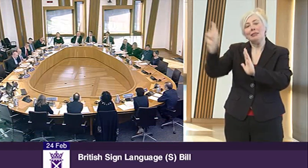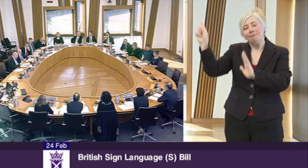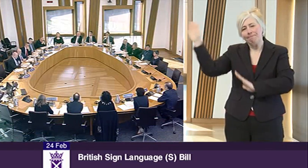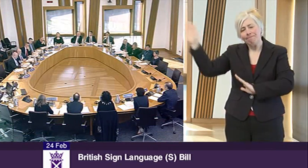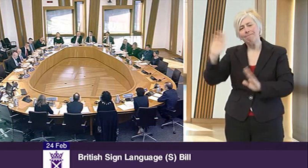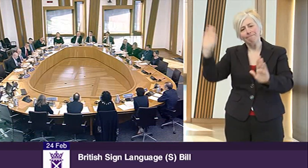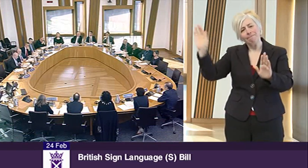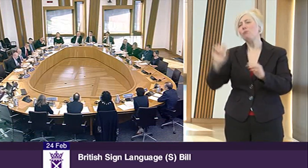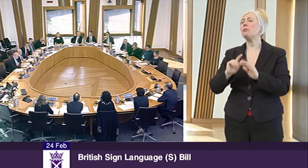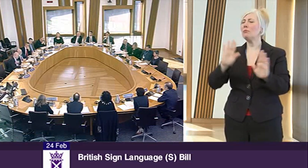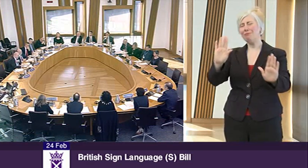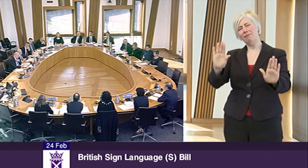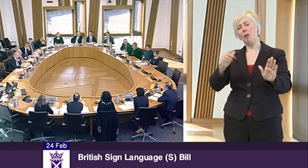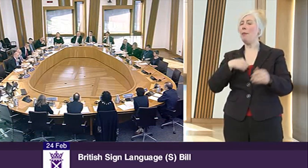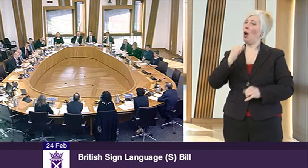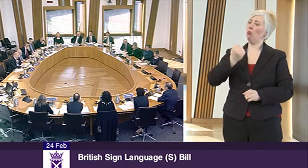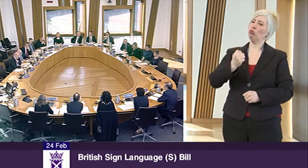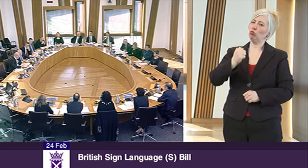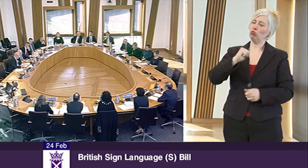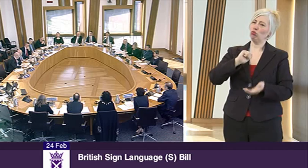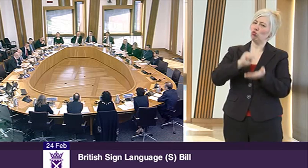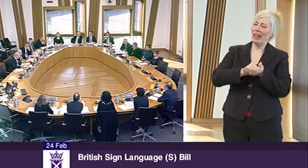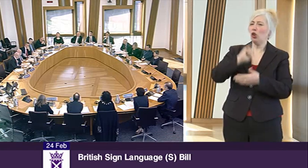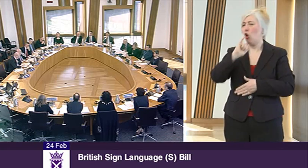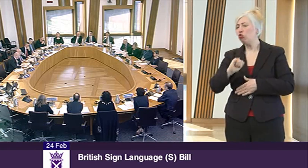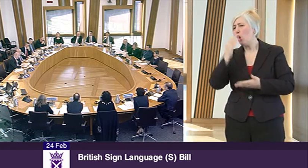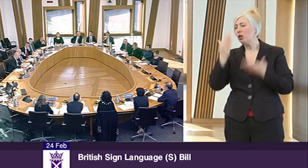Gordon MacDonald: Rightly or wrongly, I get the impression that there is wee bit of resistance